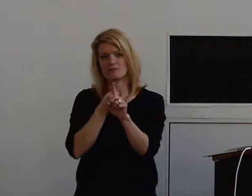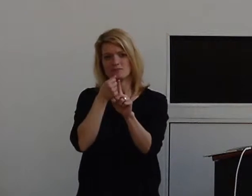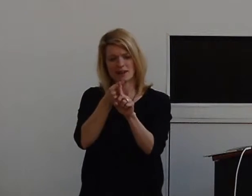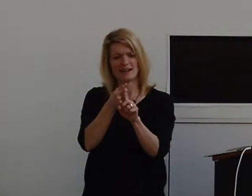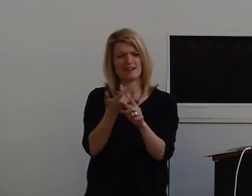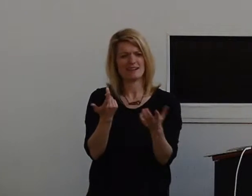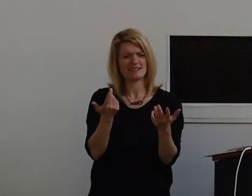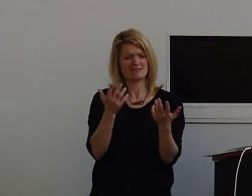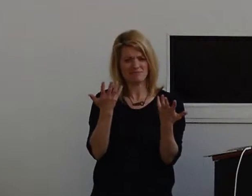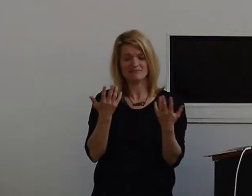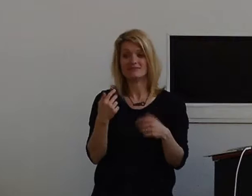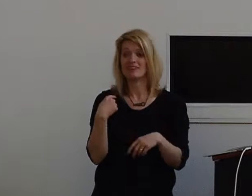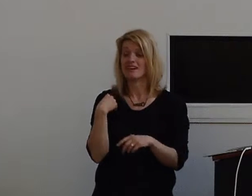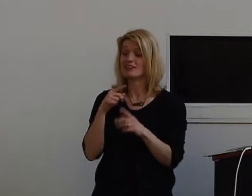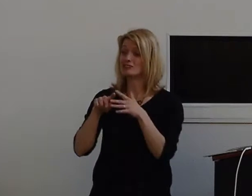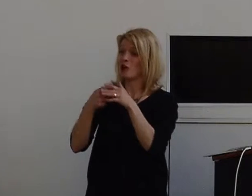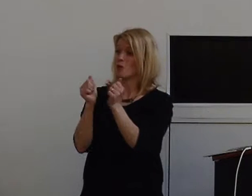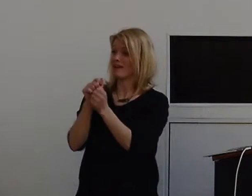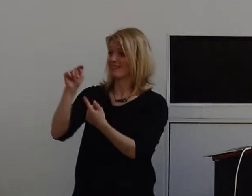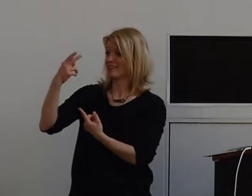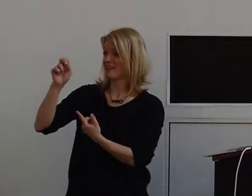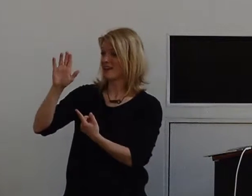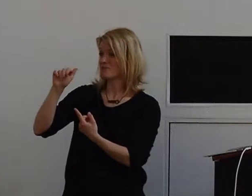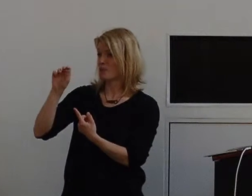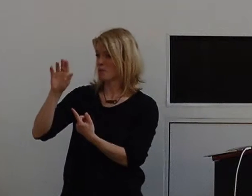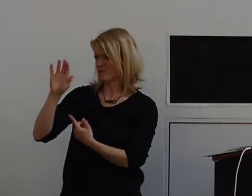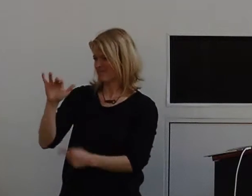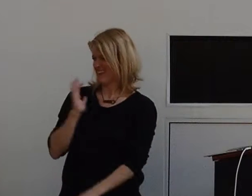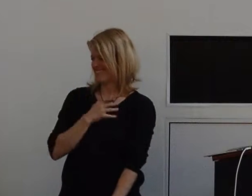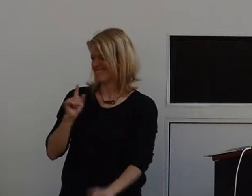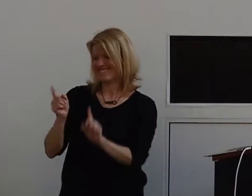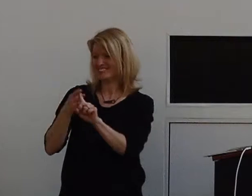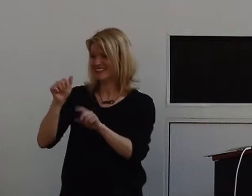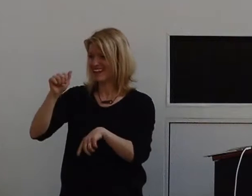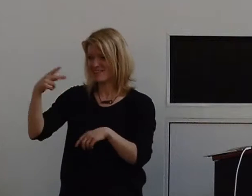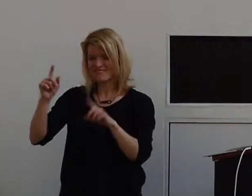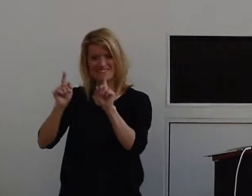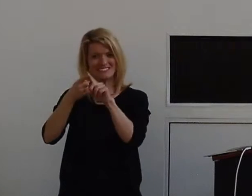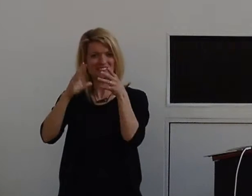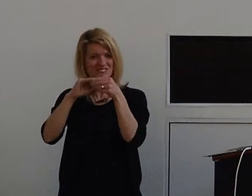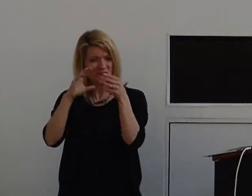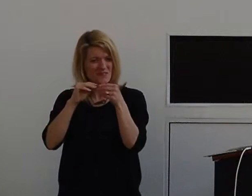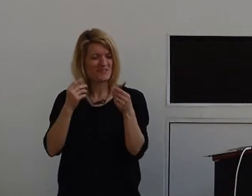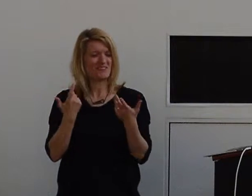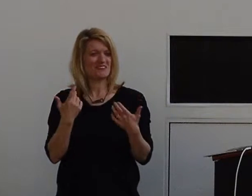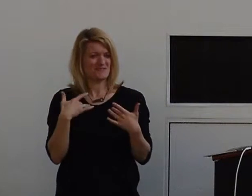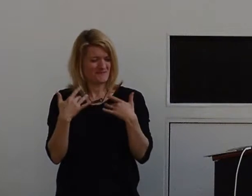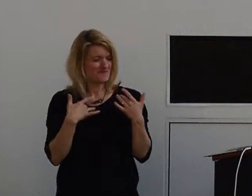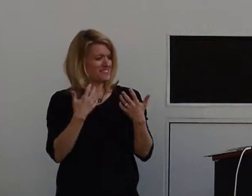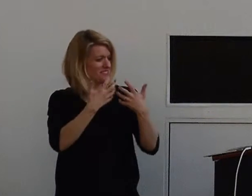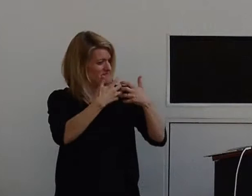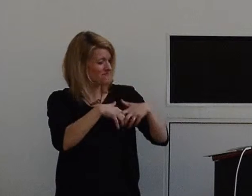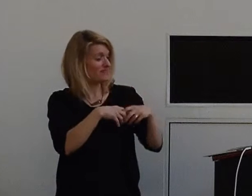Next, we are having a global impact. Starting with our very first app, The Baobab,